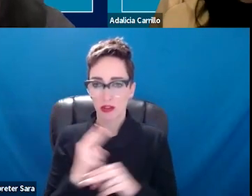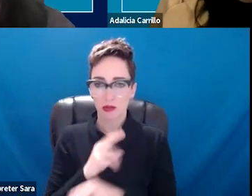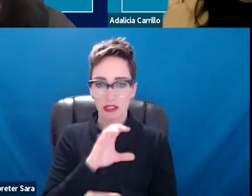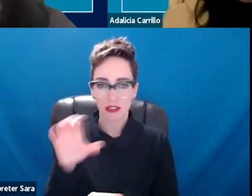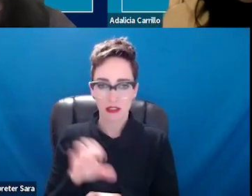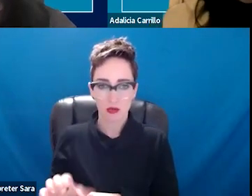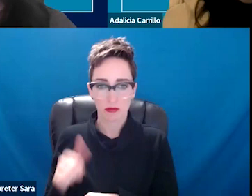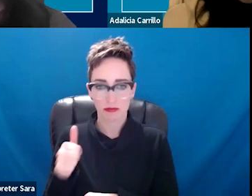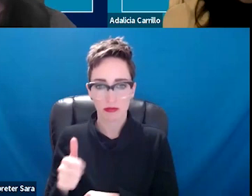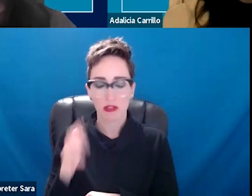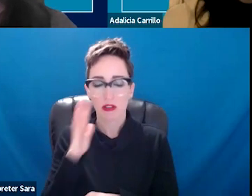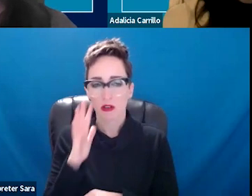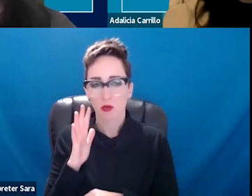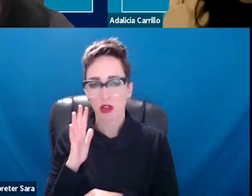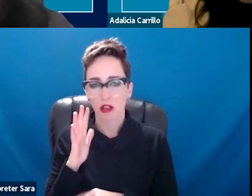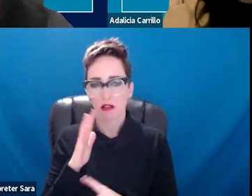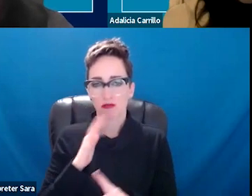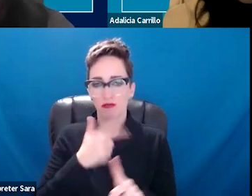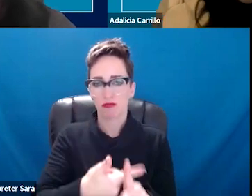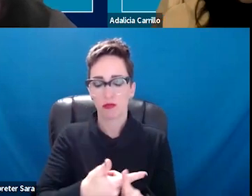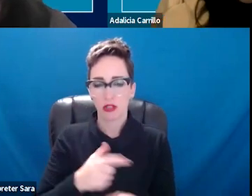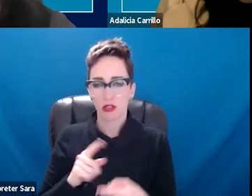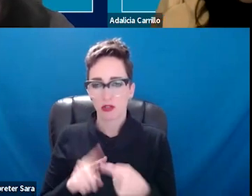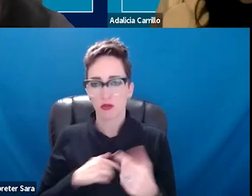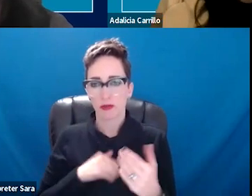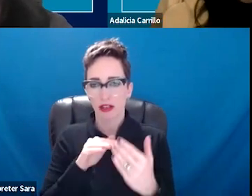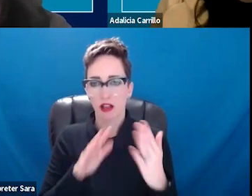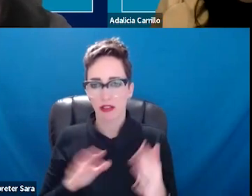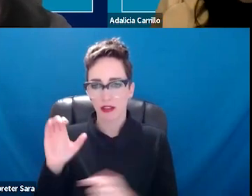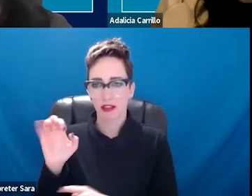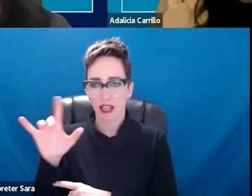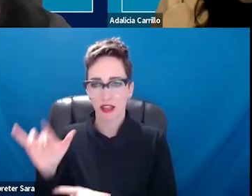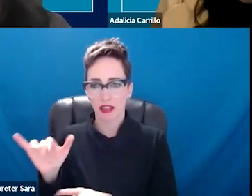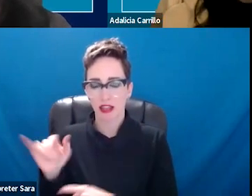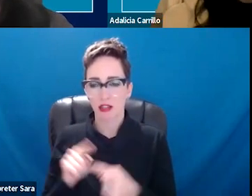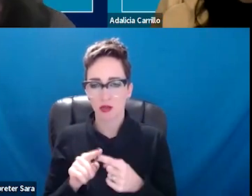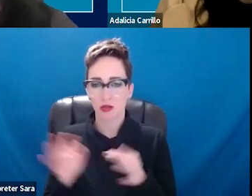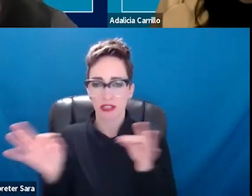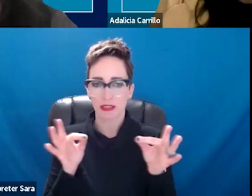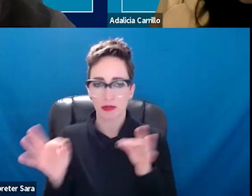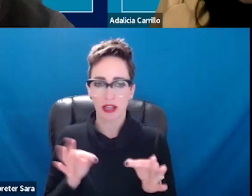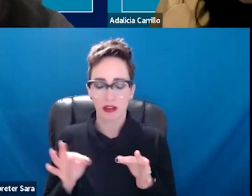I will now turn things over to my colleague Caley to walk you through the webinar interface, including